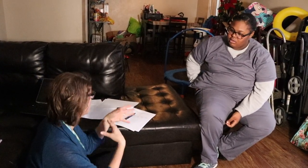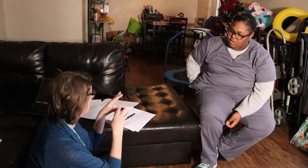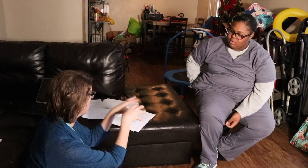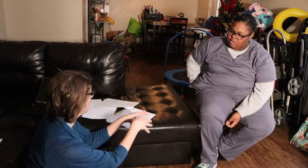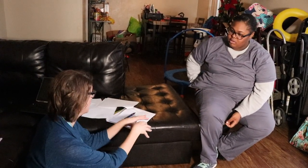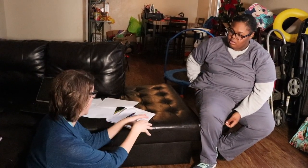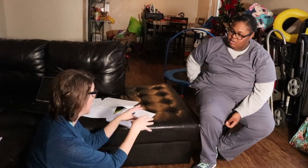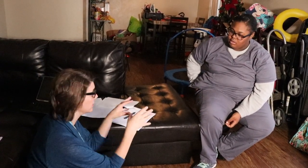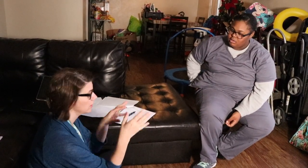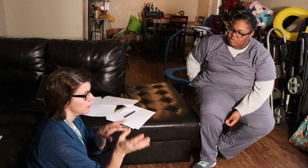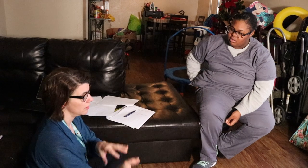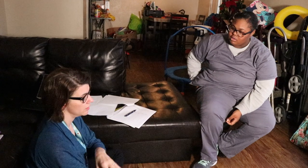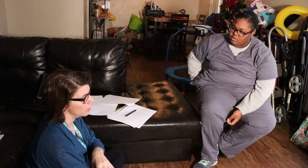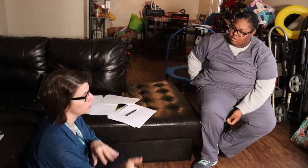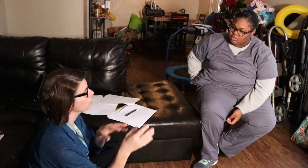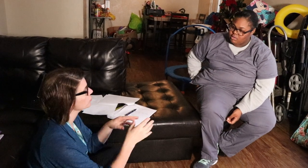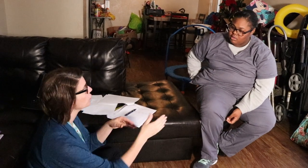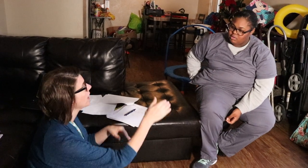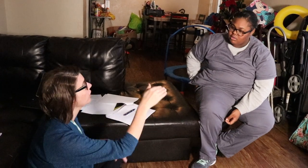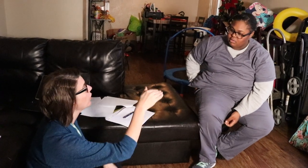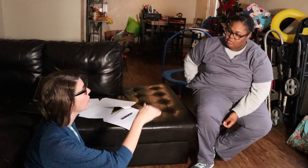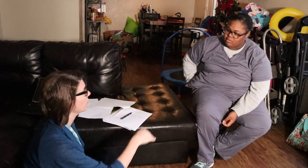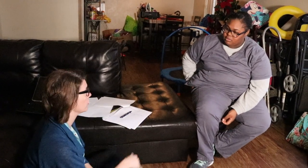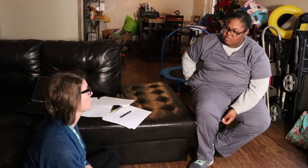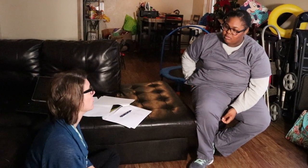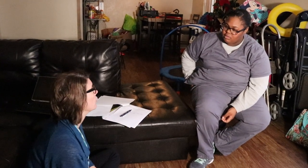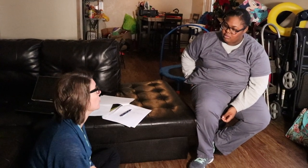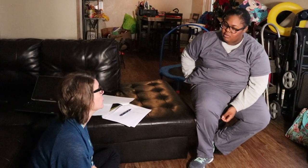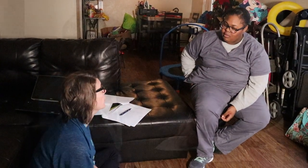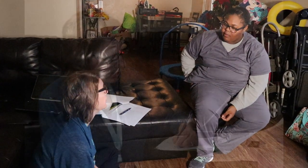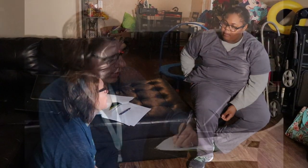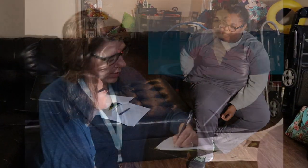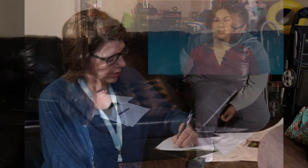So, I can do that. I can also go over those reports with you.